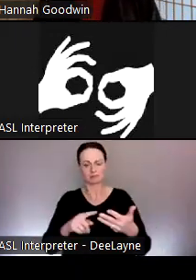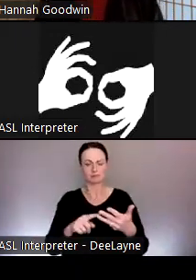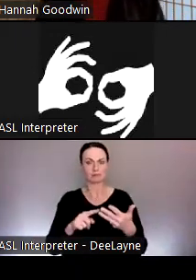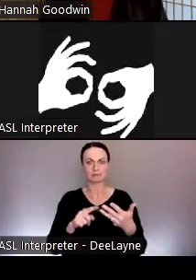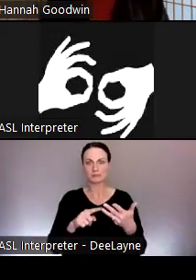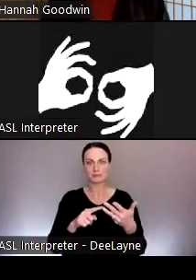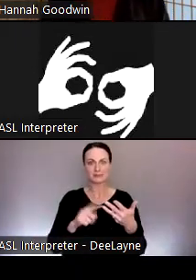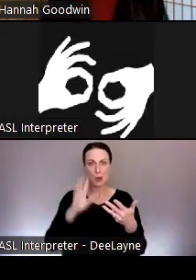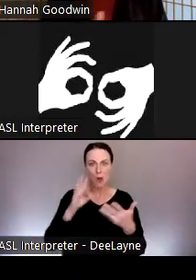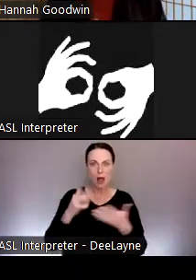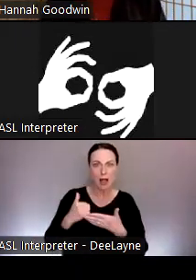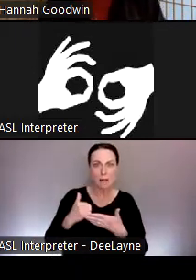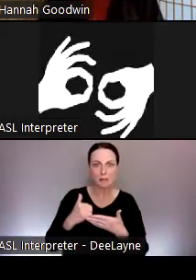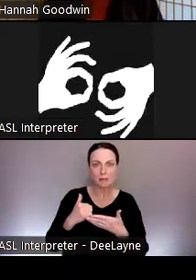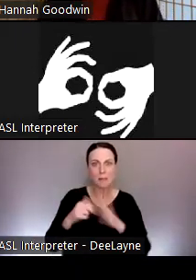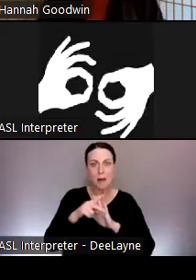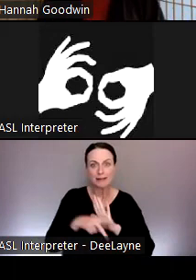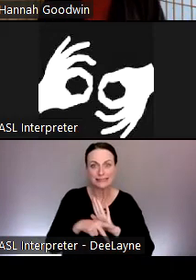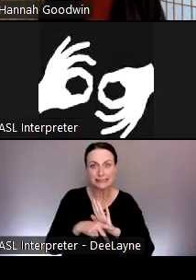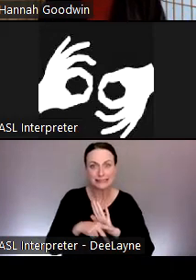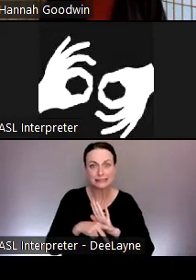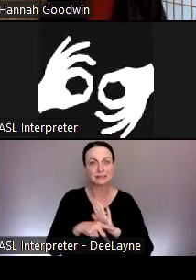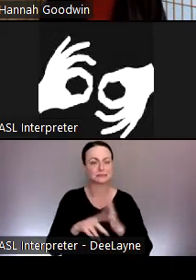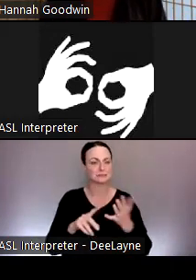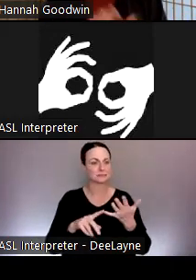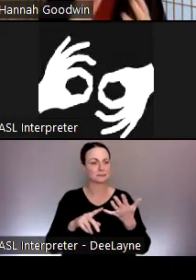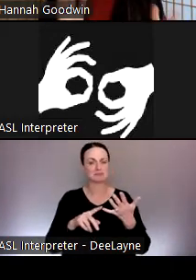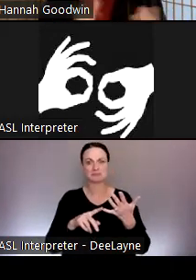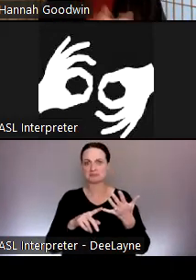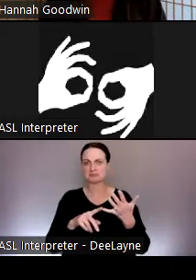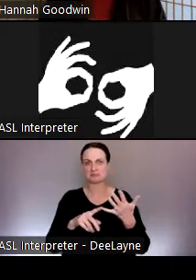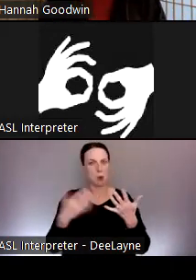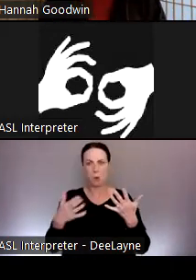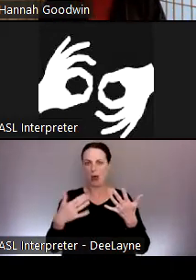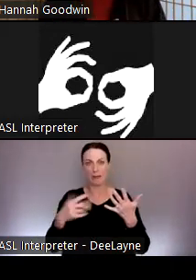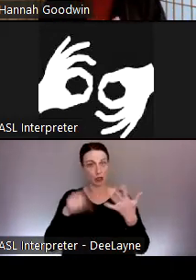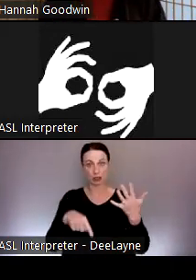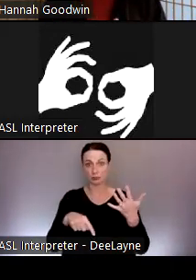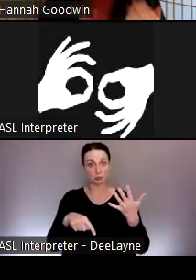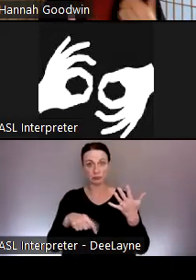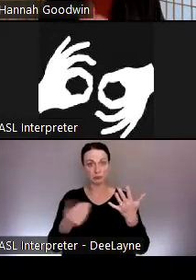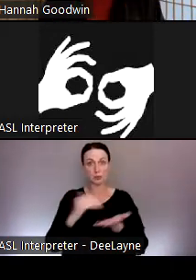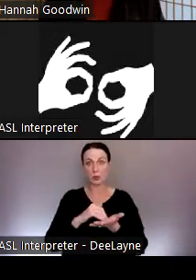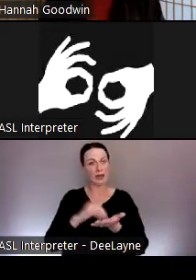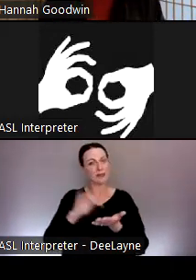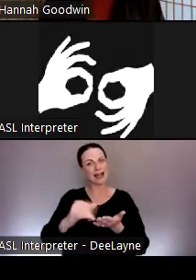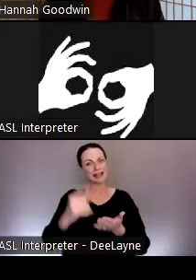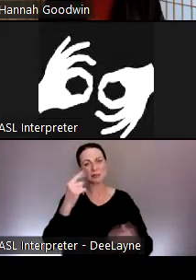that is going to help them with policy or whatever it is. So again, that's one to three goals.